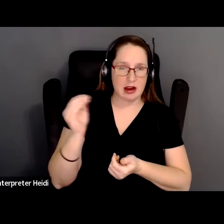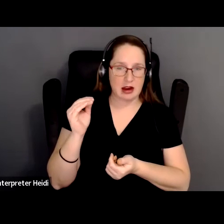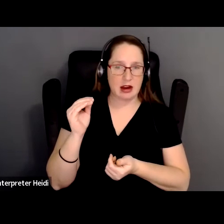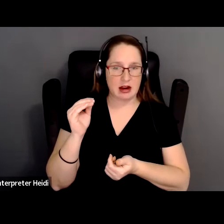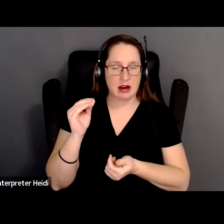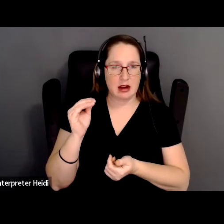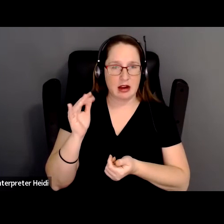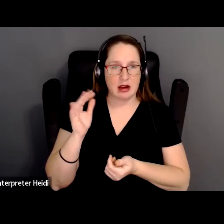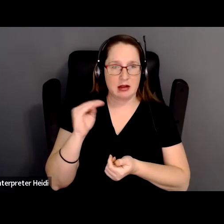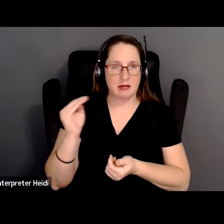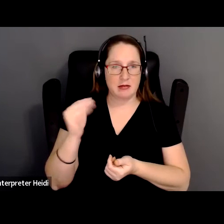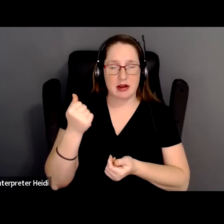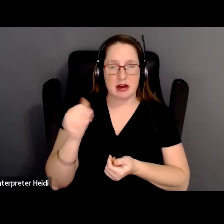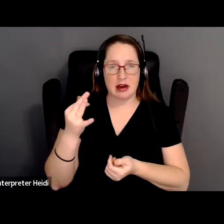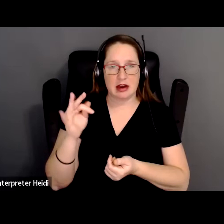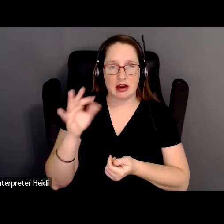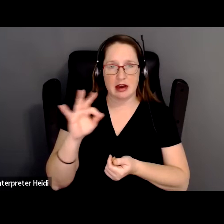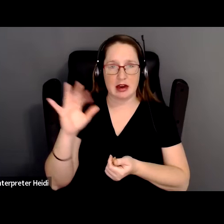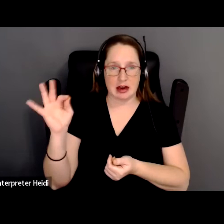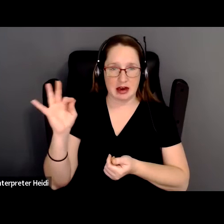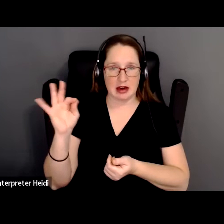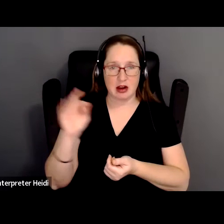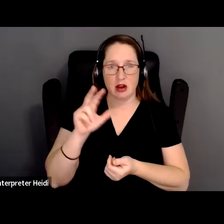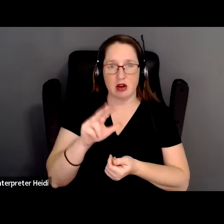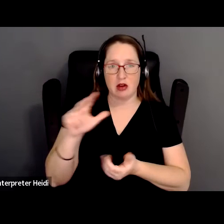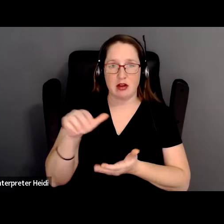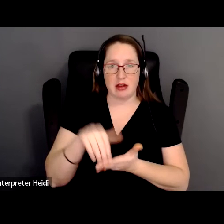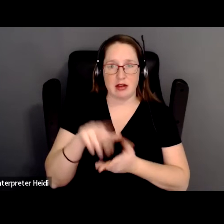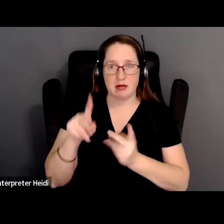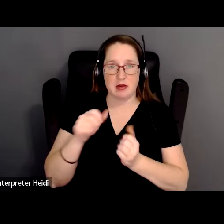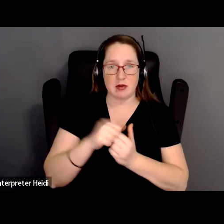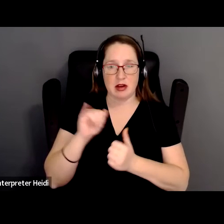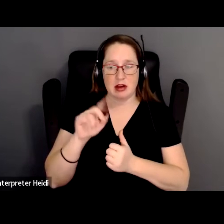there are in 1999 there were 33,000 people with Idd living in those places,